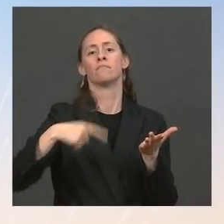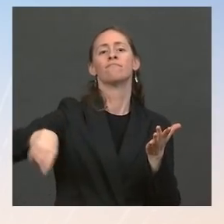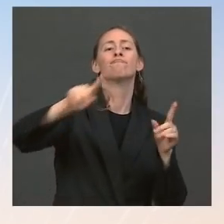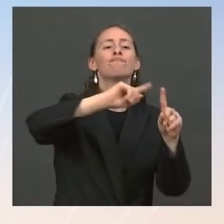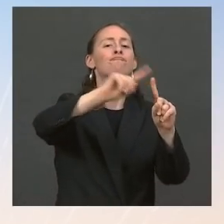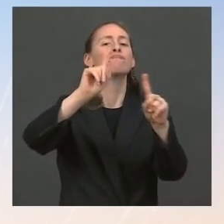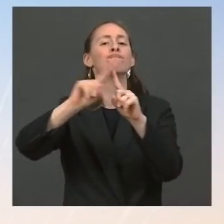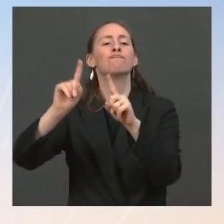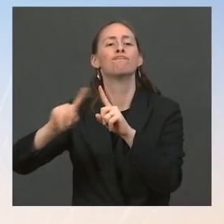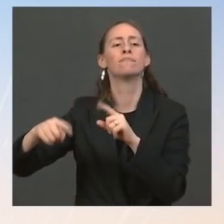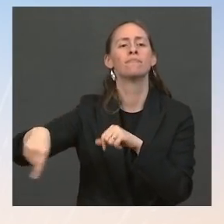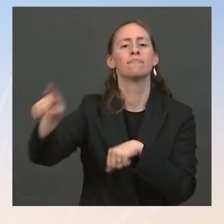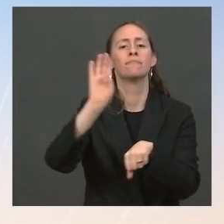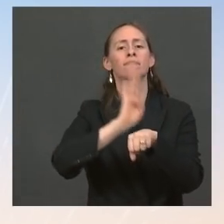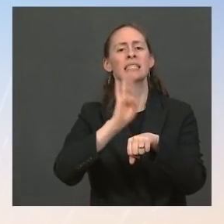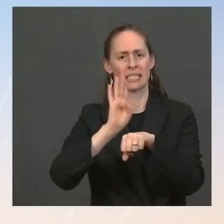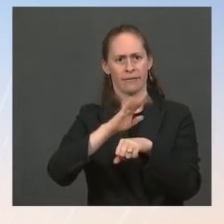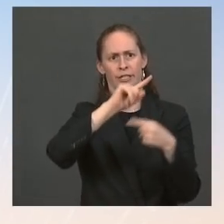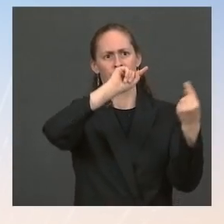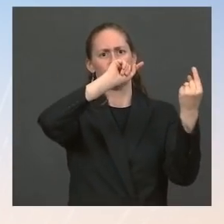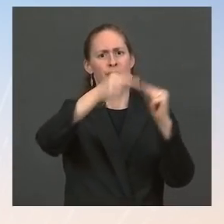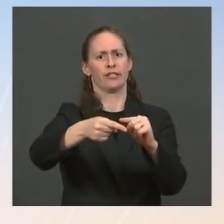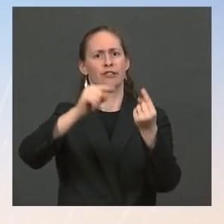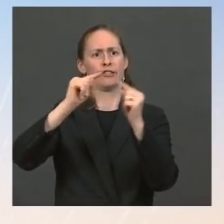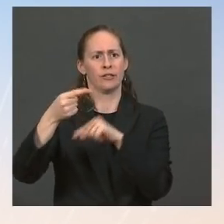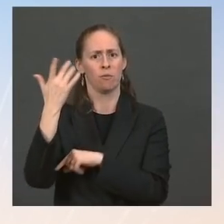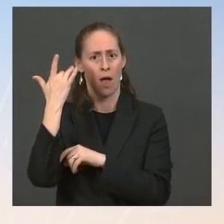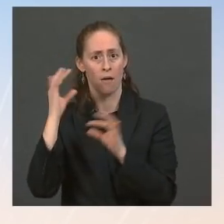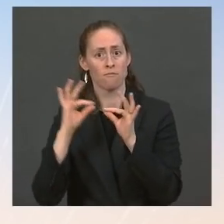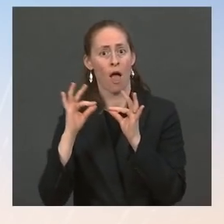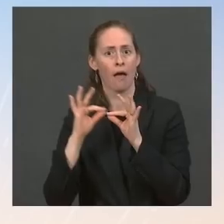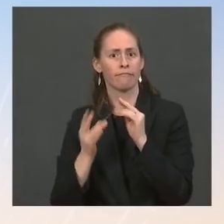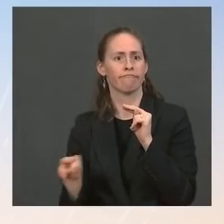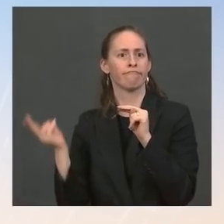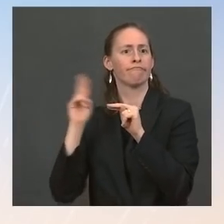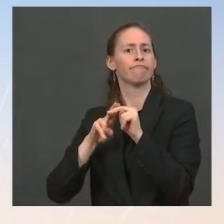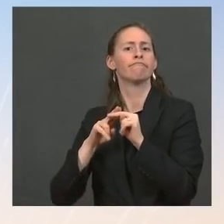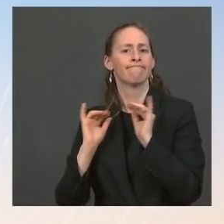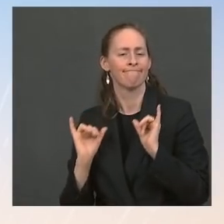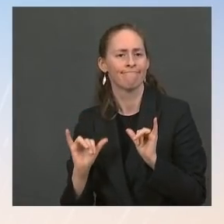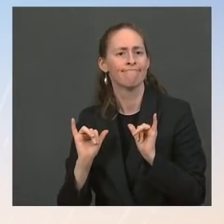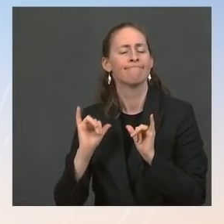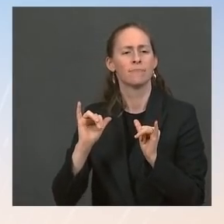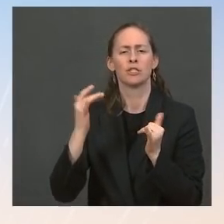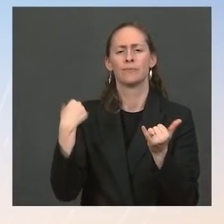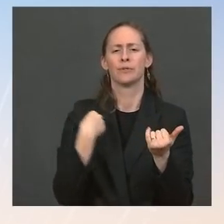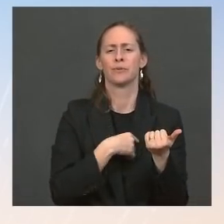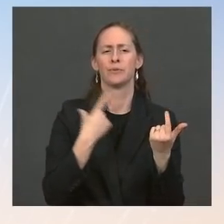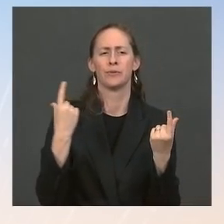but they raise costs on Americans. So that is all a part of the review. And certainly part of the review is our China --